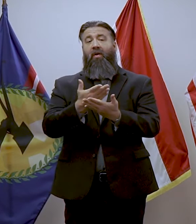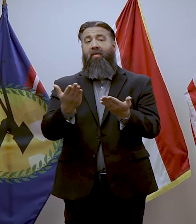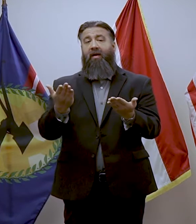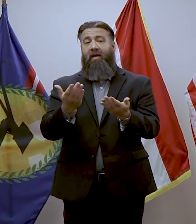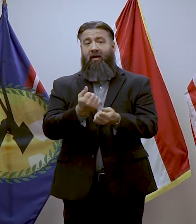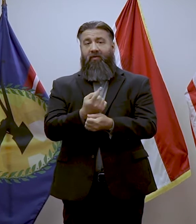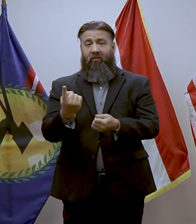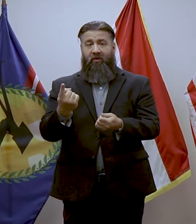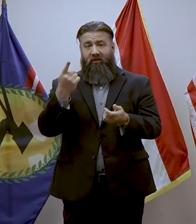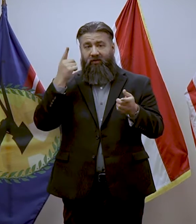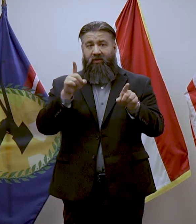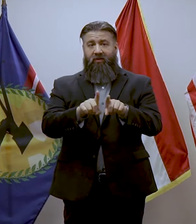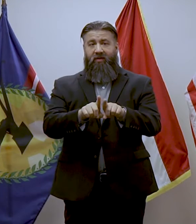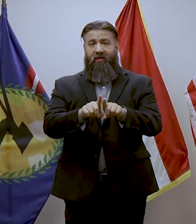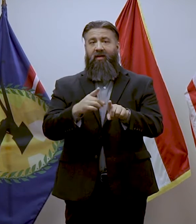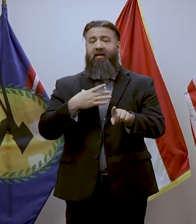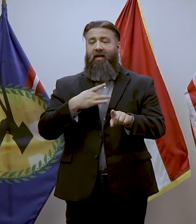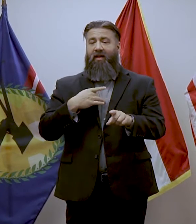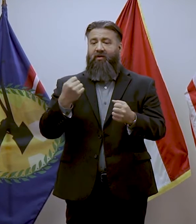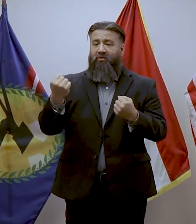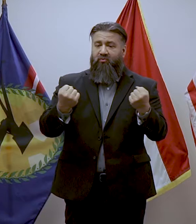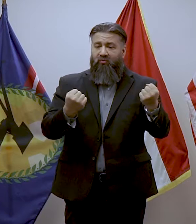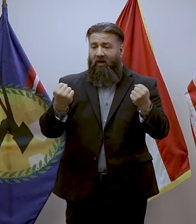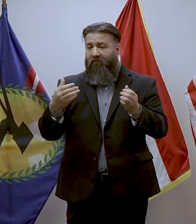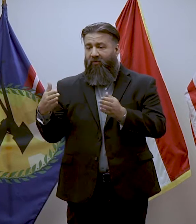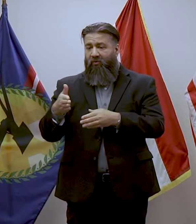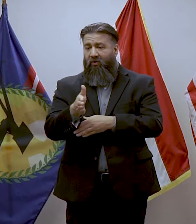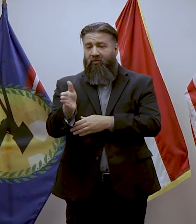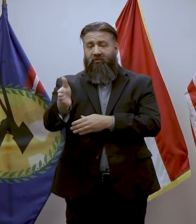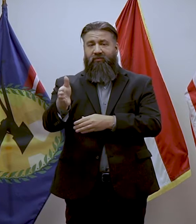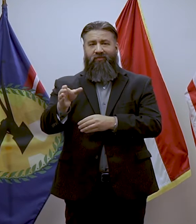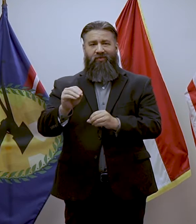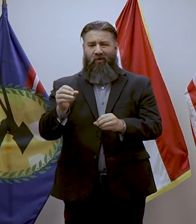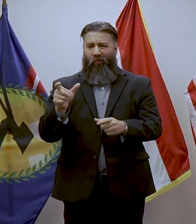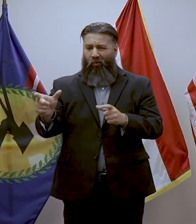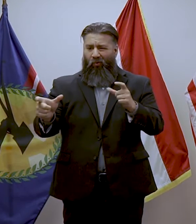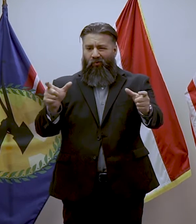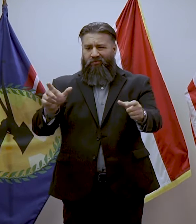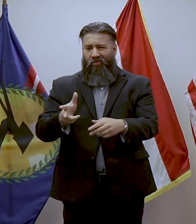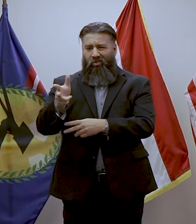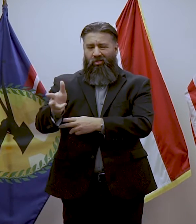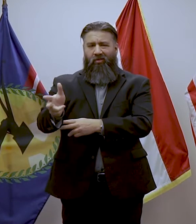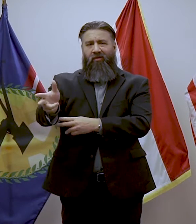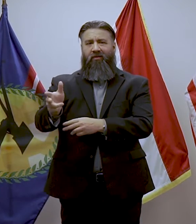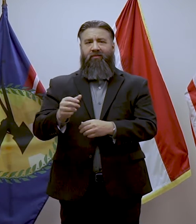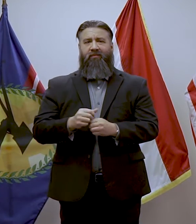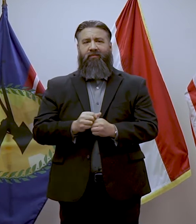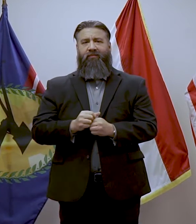to drive on roads that are free of potholes, ruts and neglect. Deterioration over